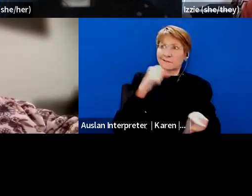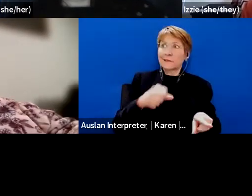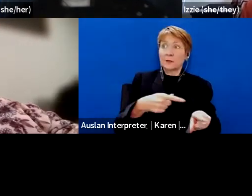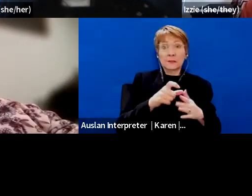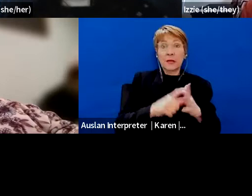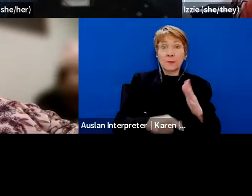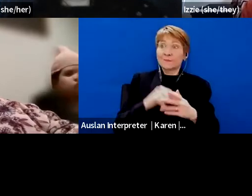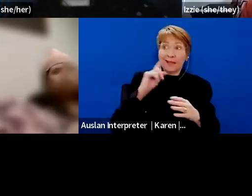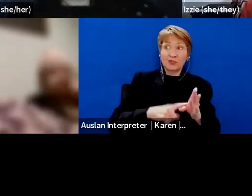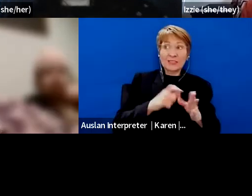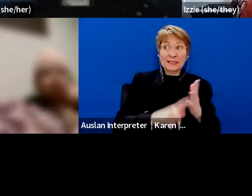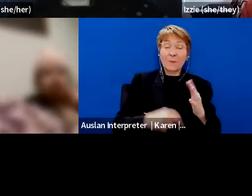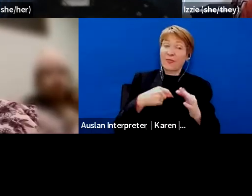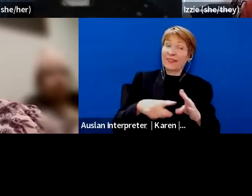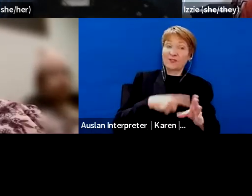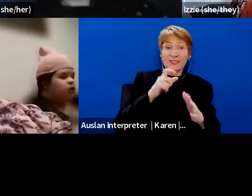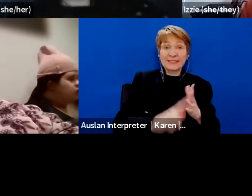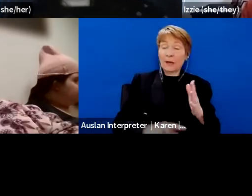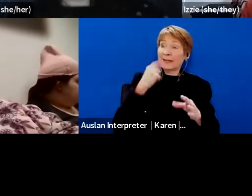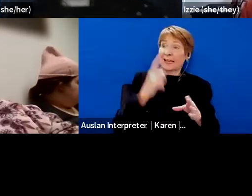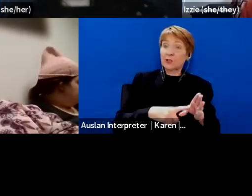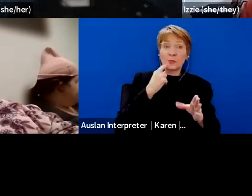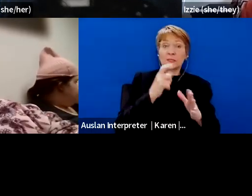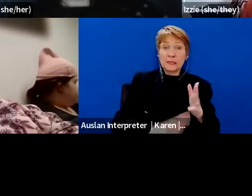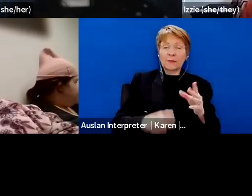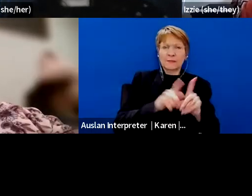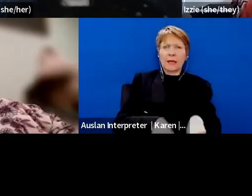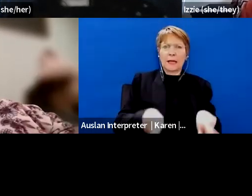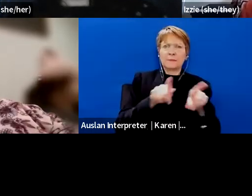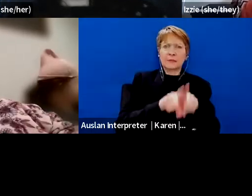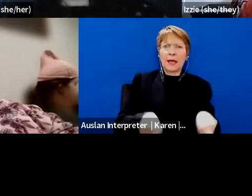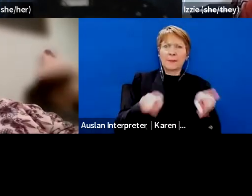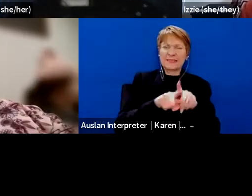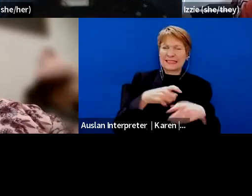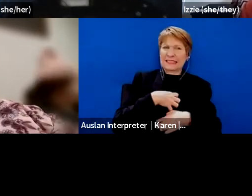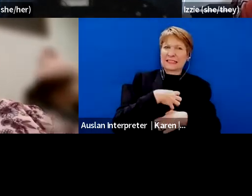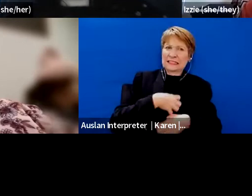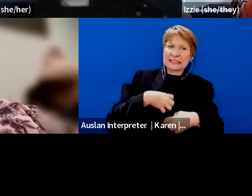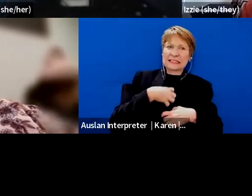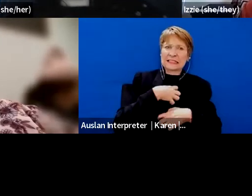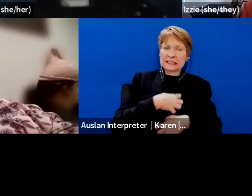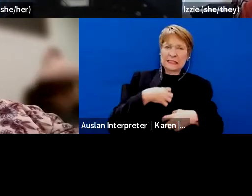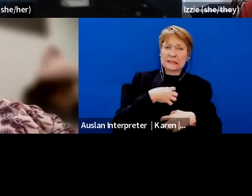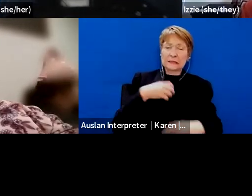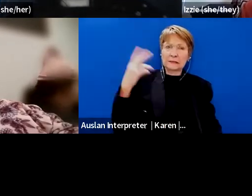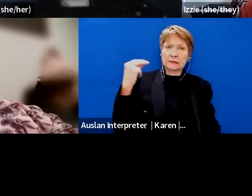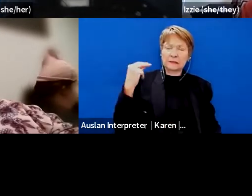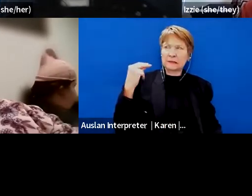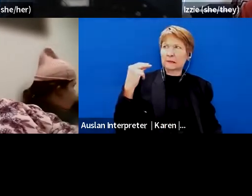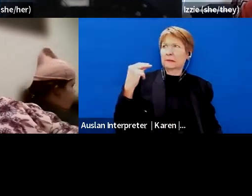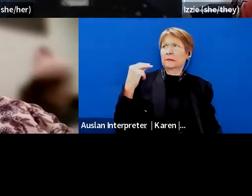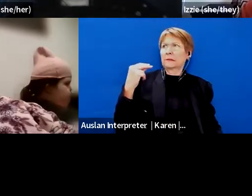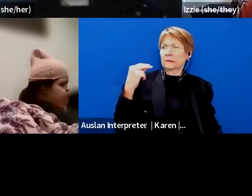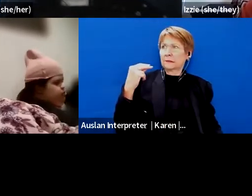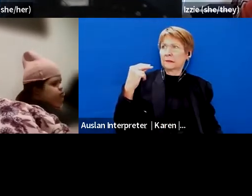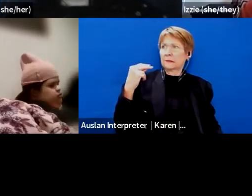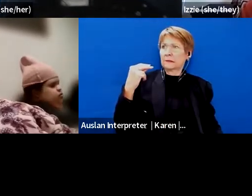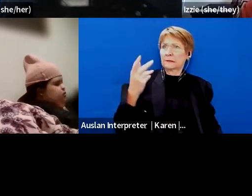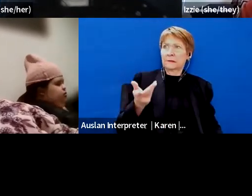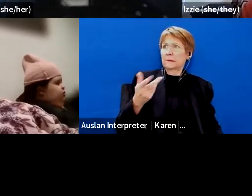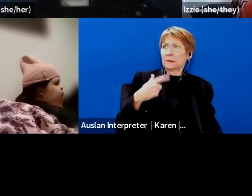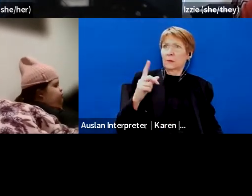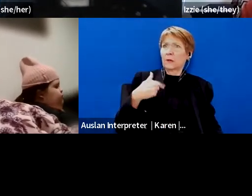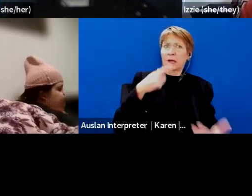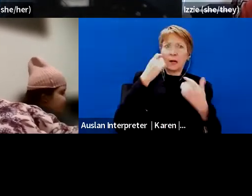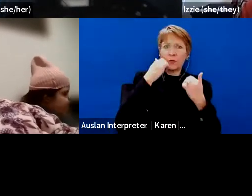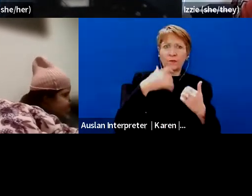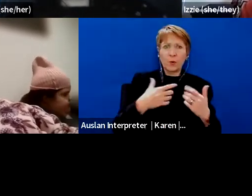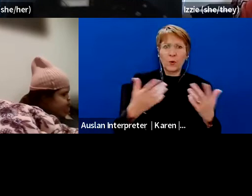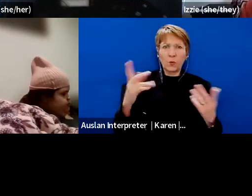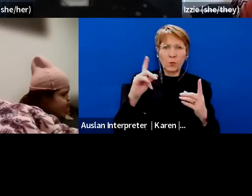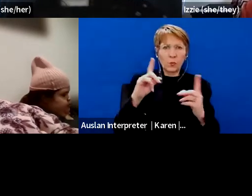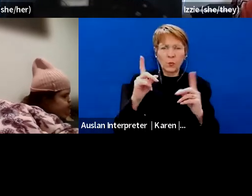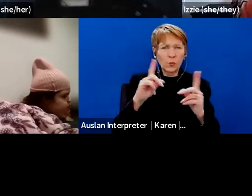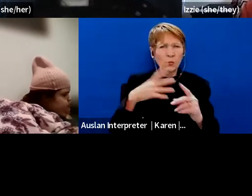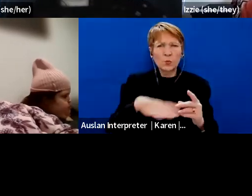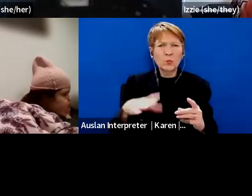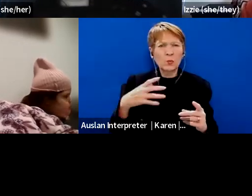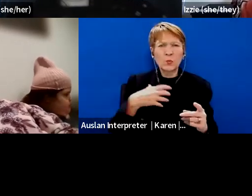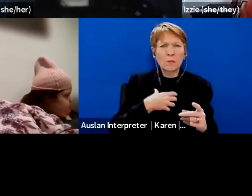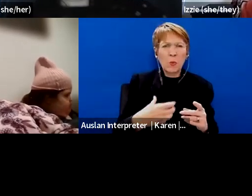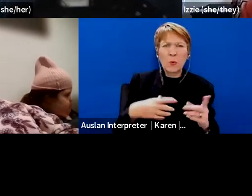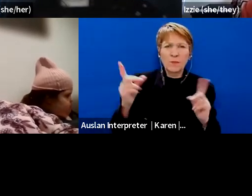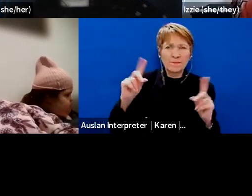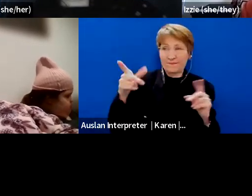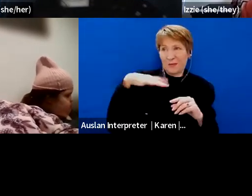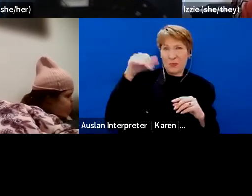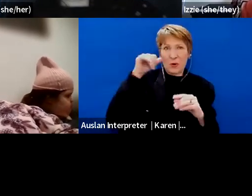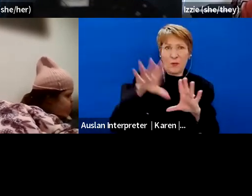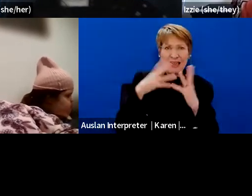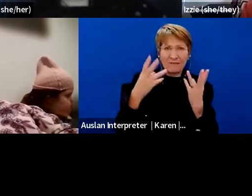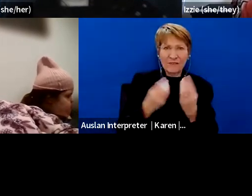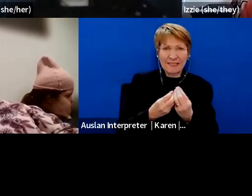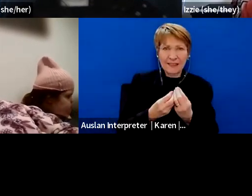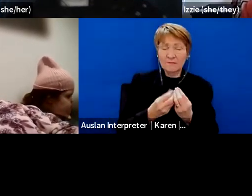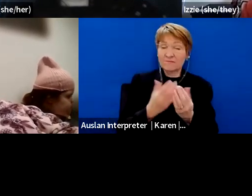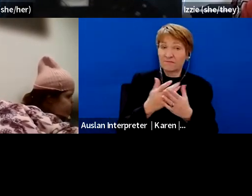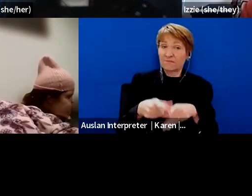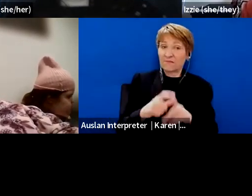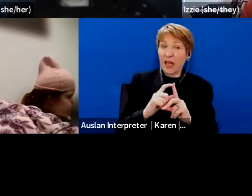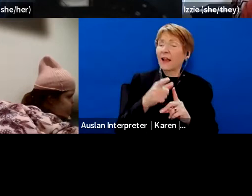You know, so there are some parts of it which are just infuriatingly painful. And yet if they turn around and say no, just like, what more do you want, would you like my blood time, you know like, they want to know everything and yet it's, it can be hard